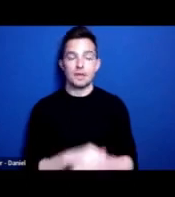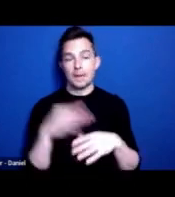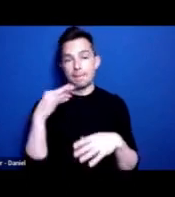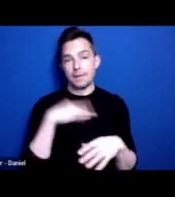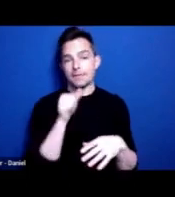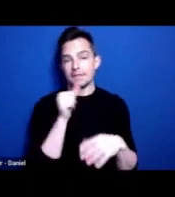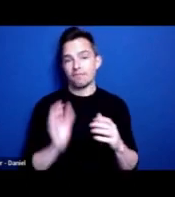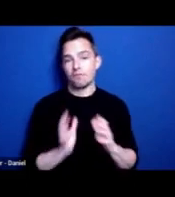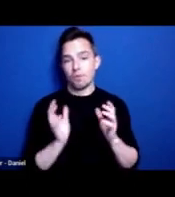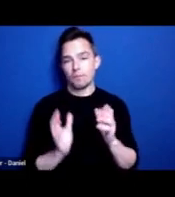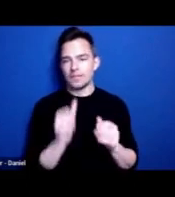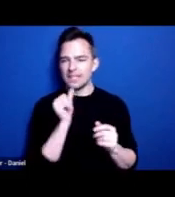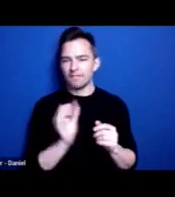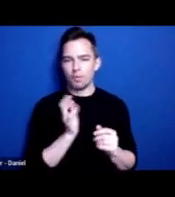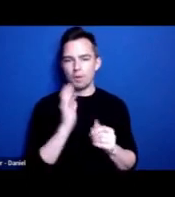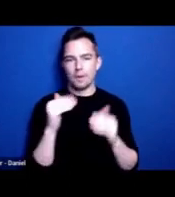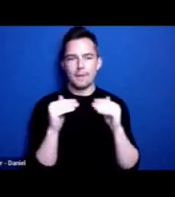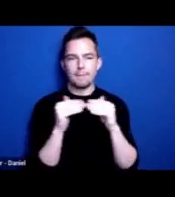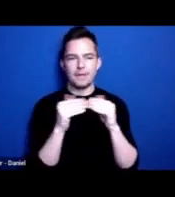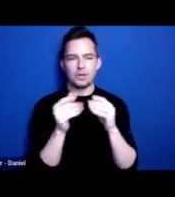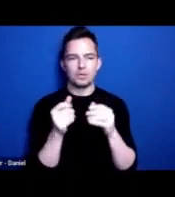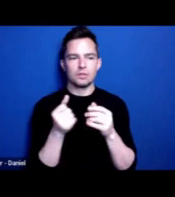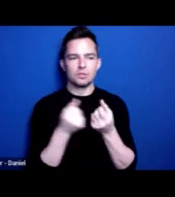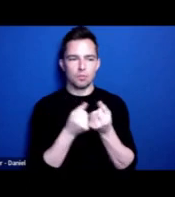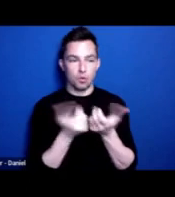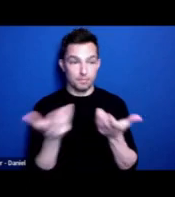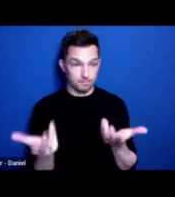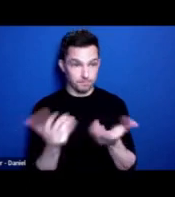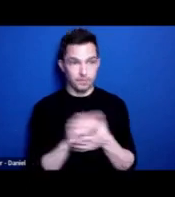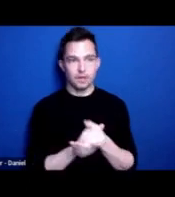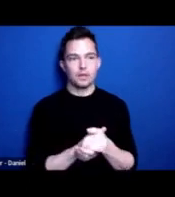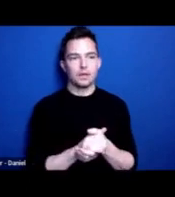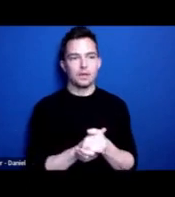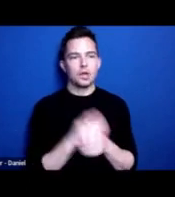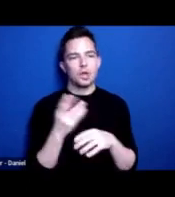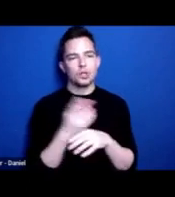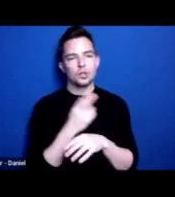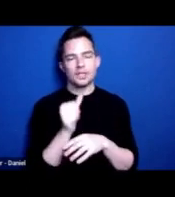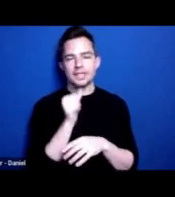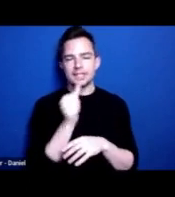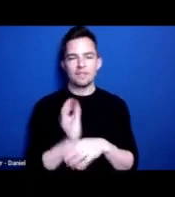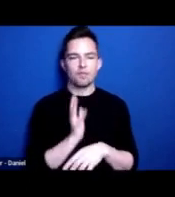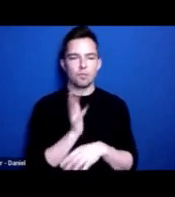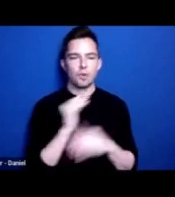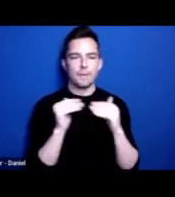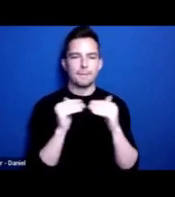community mentors each other. It allows for supportive relationships to develop on